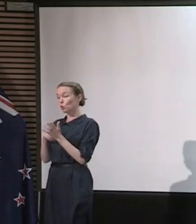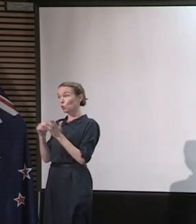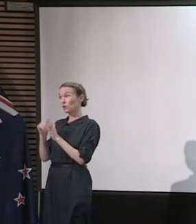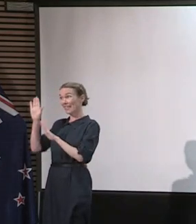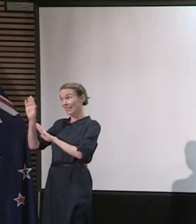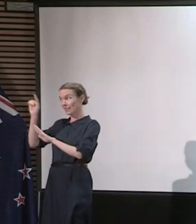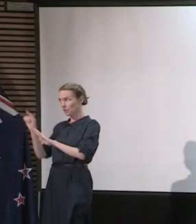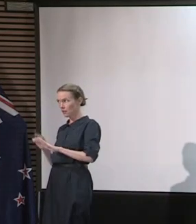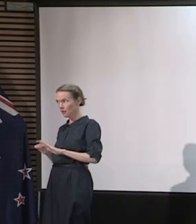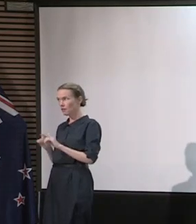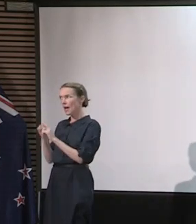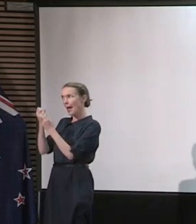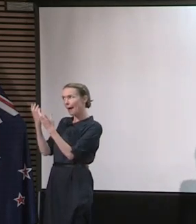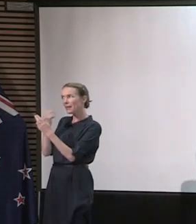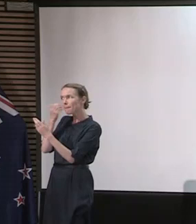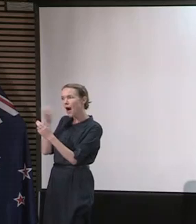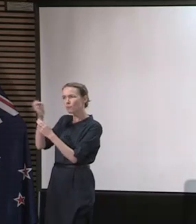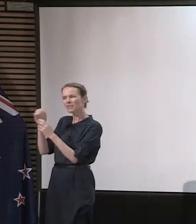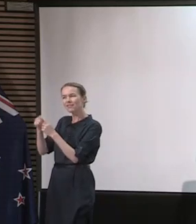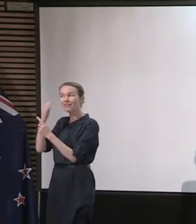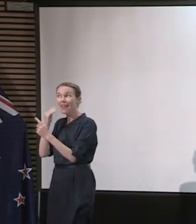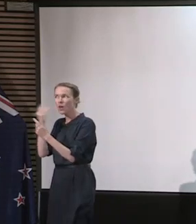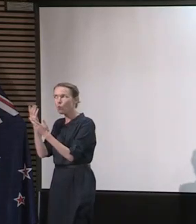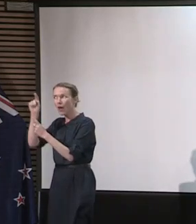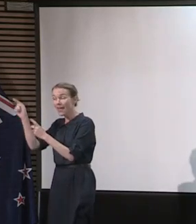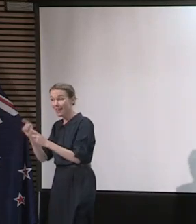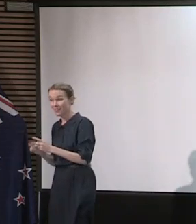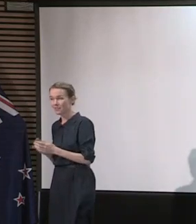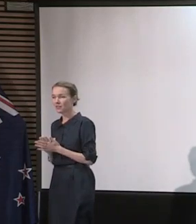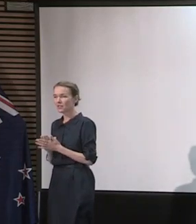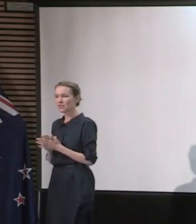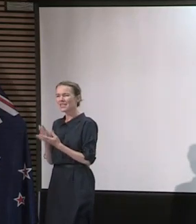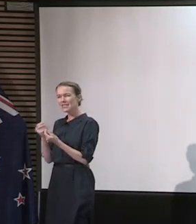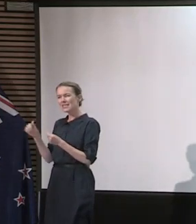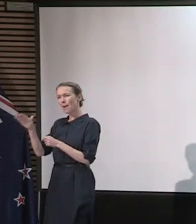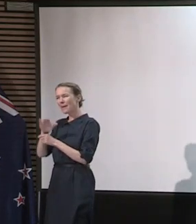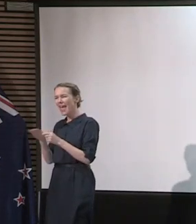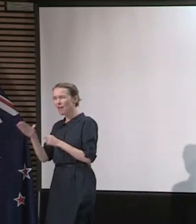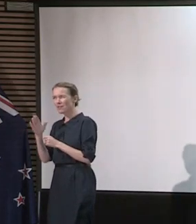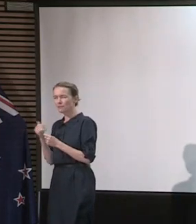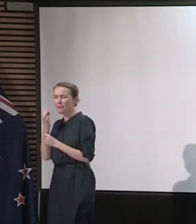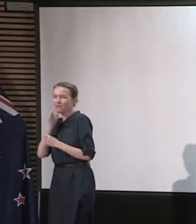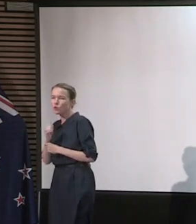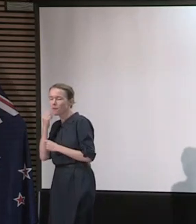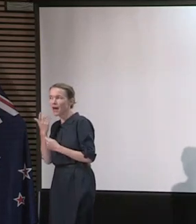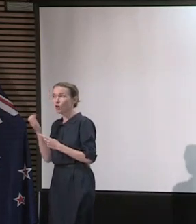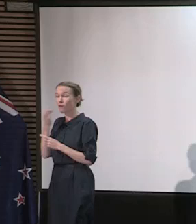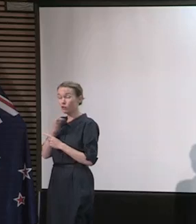breakdown by region. Acknowledging that in some regions, the numbers are relatively small, so the breakdowns may well - you